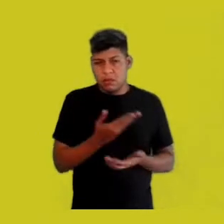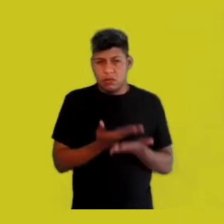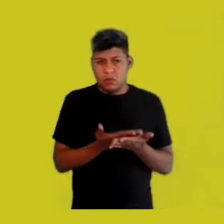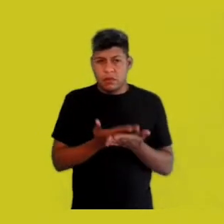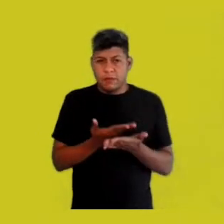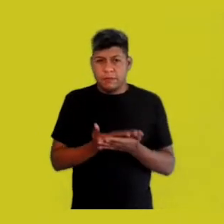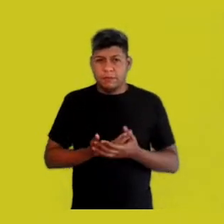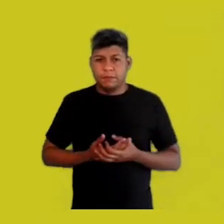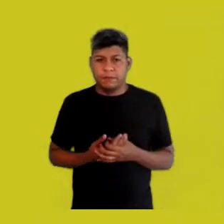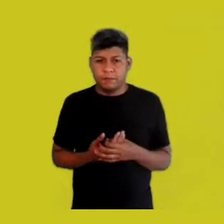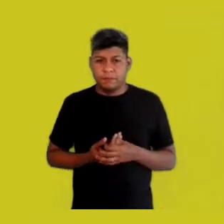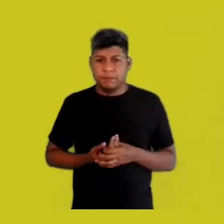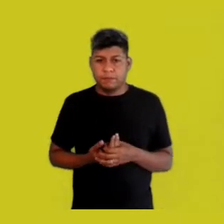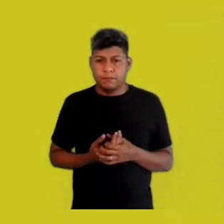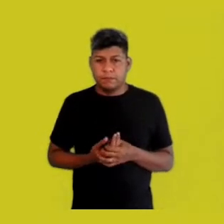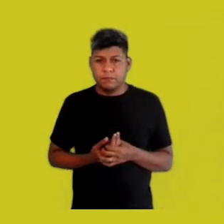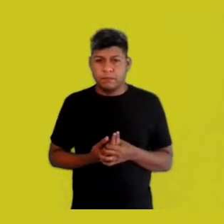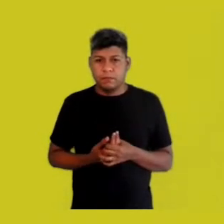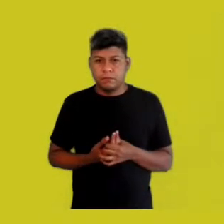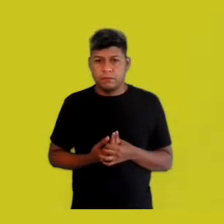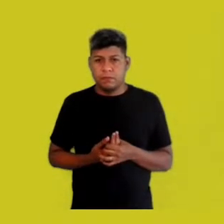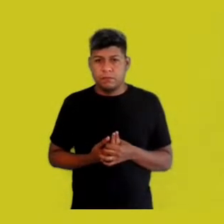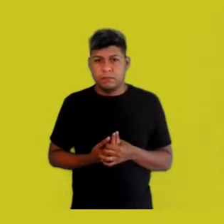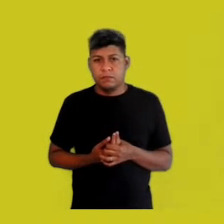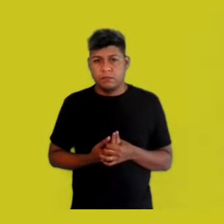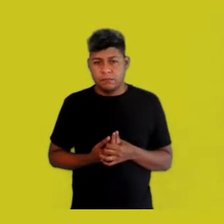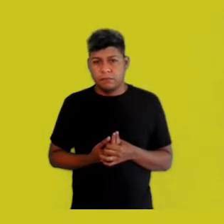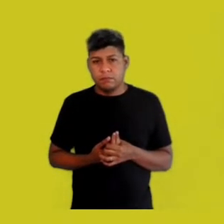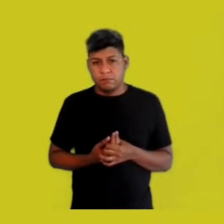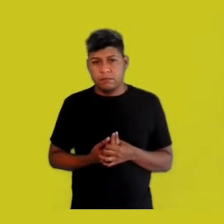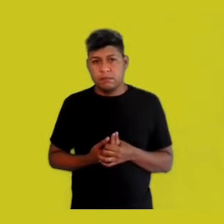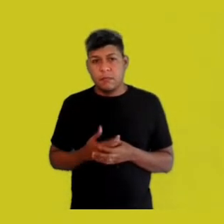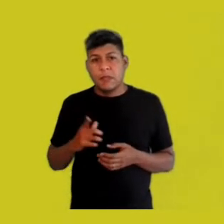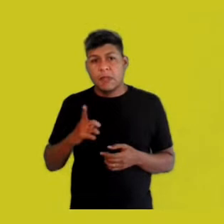I mean, I throw this question back at you, Felipe. That’s a task.